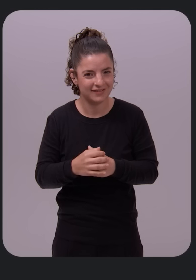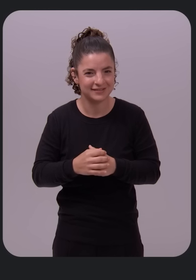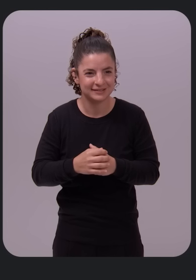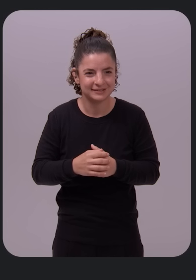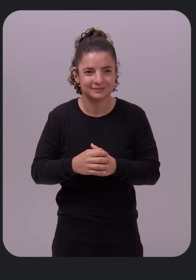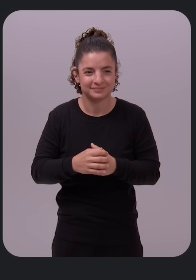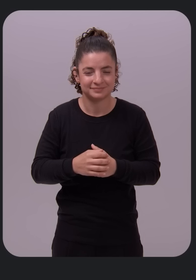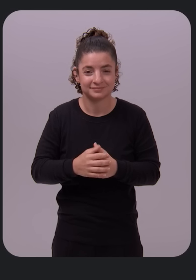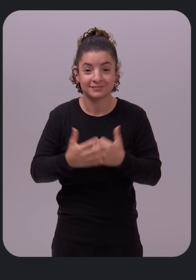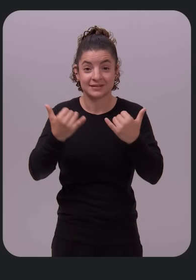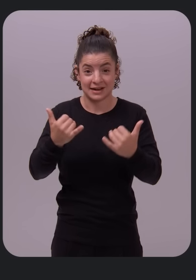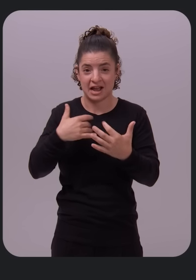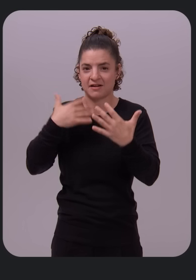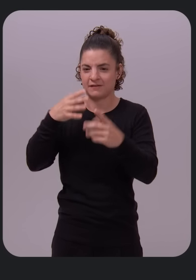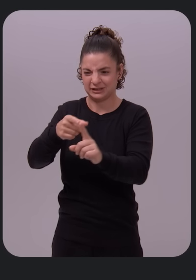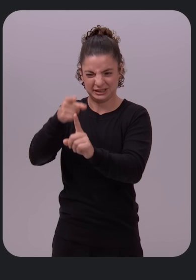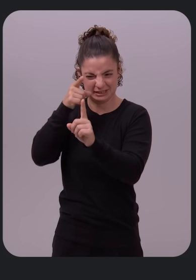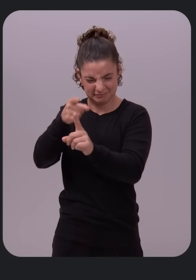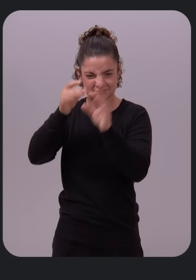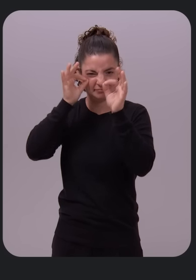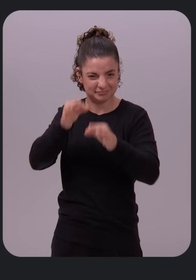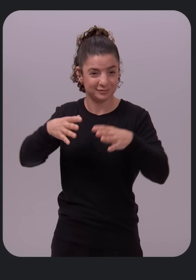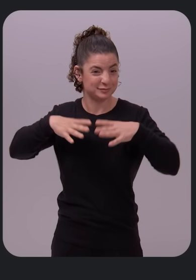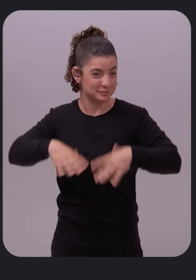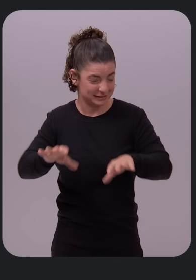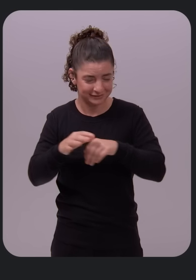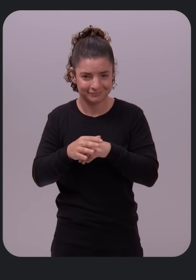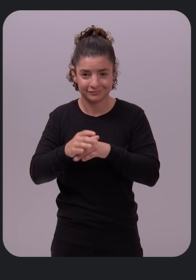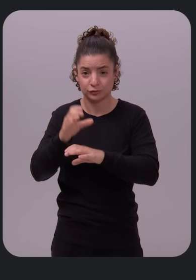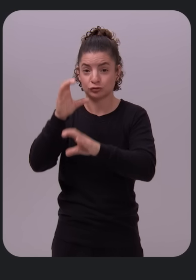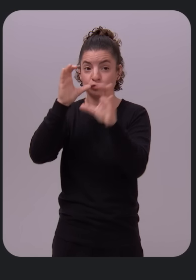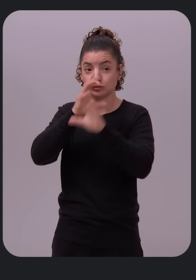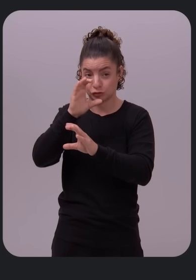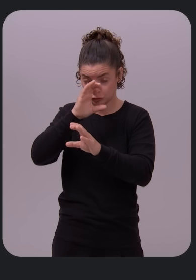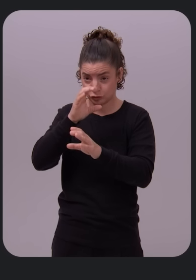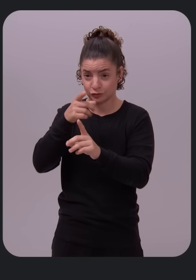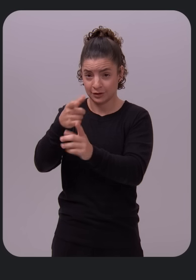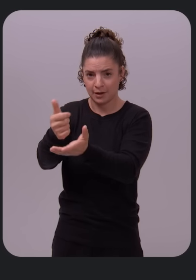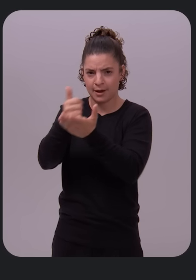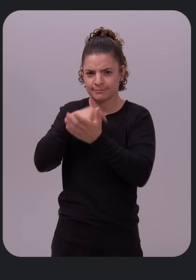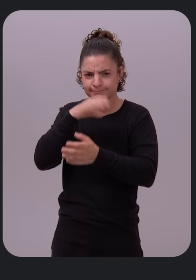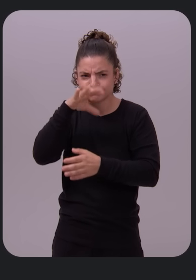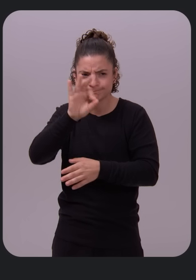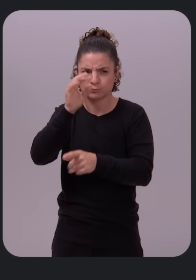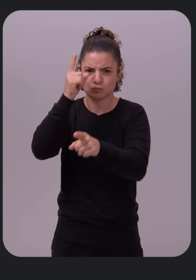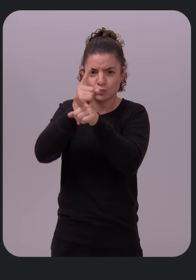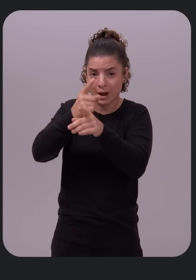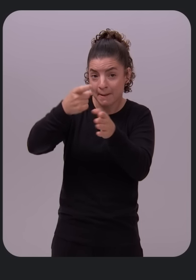All right, so I'm now set on the dress. And Search can help me find it at the price that I want